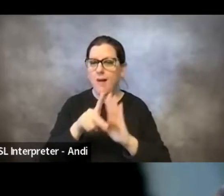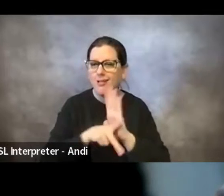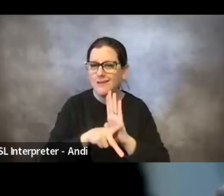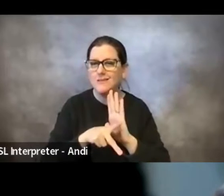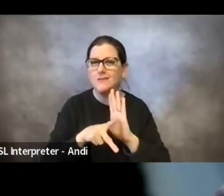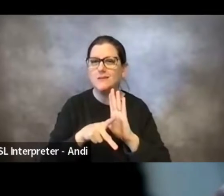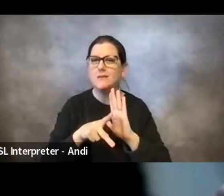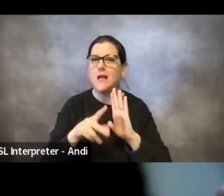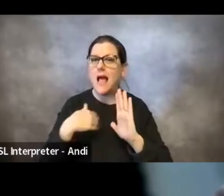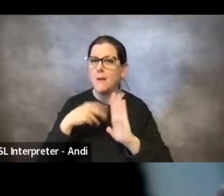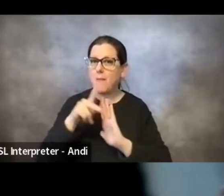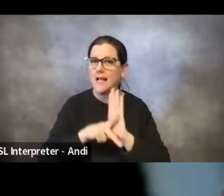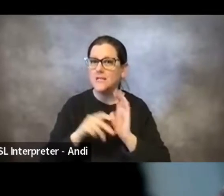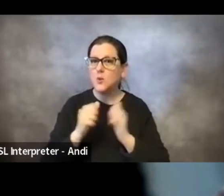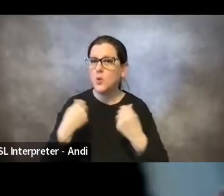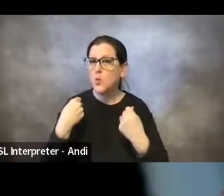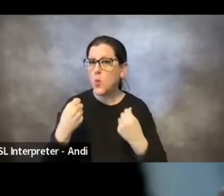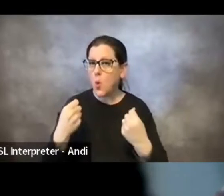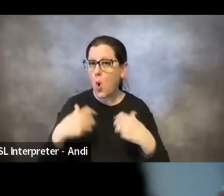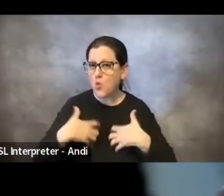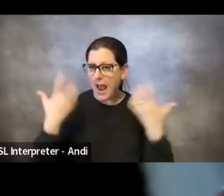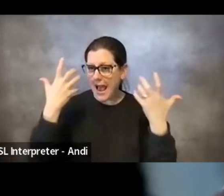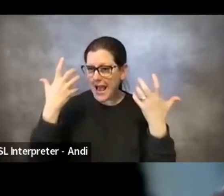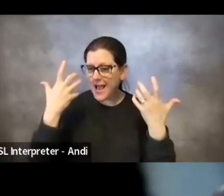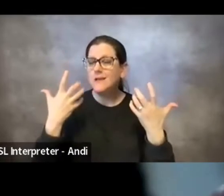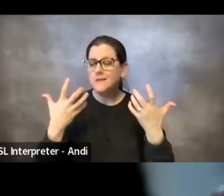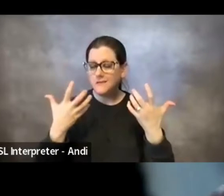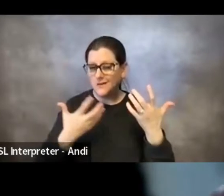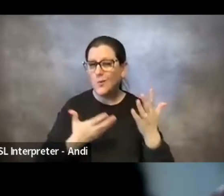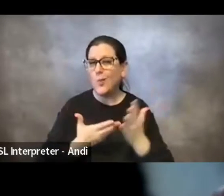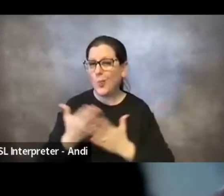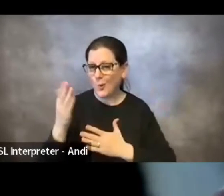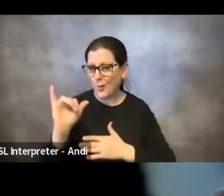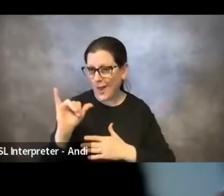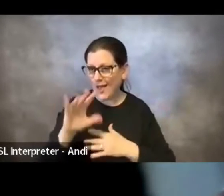with our road rage has come through and they added in any